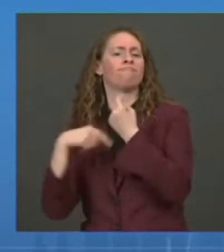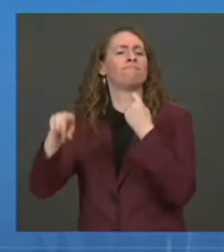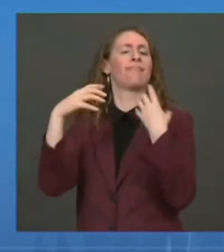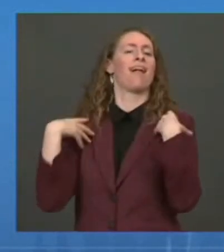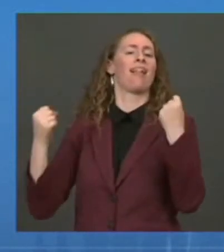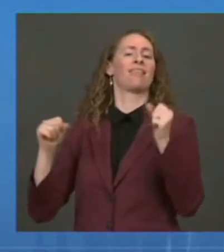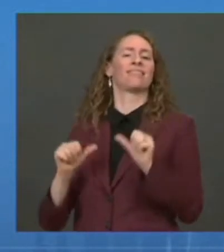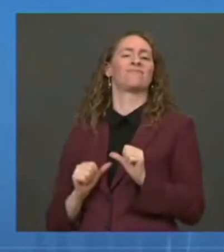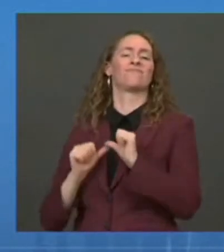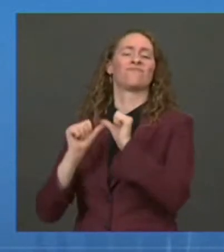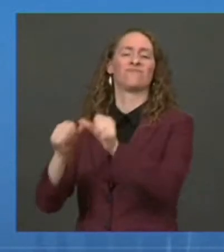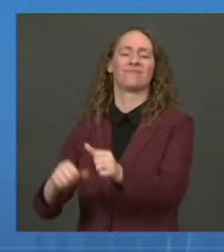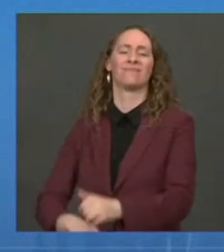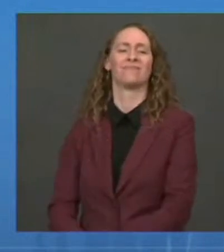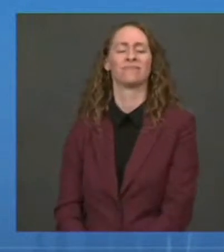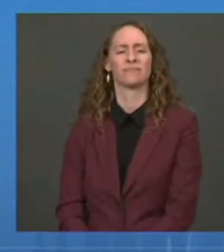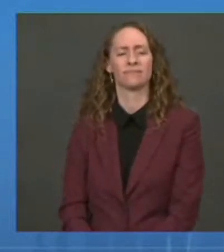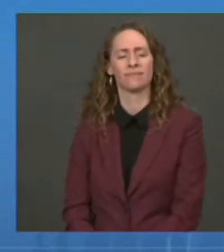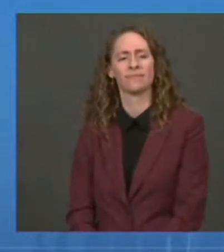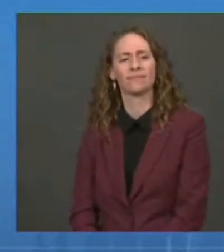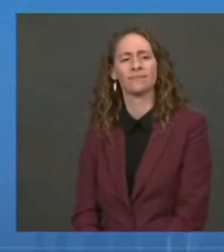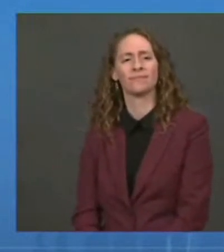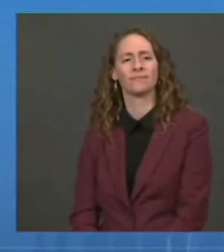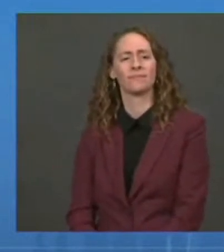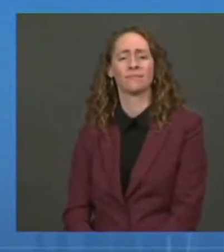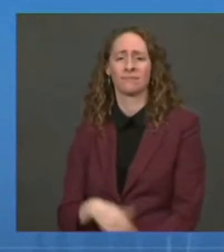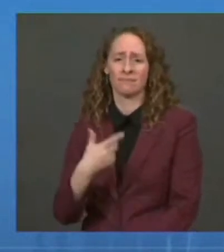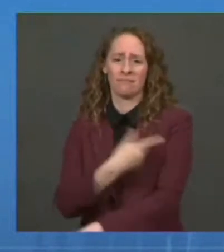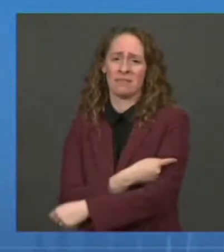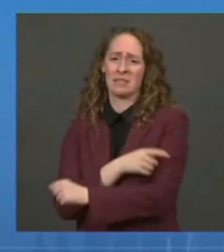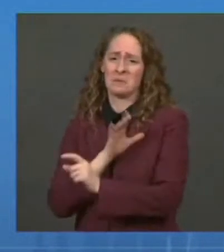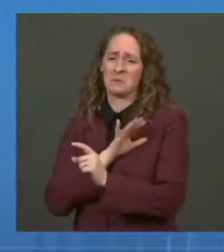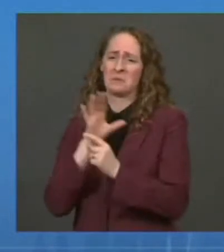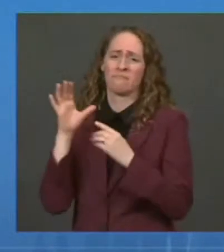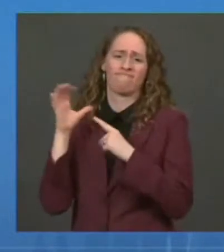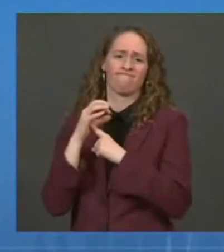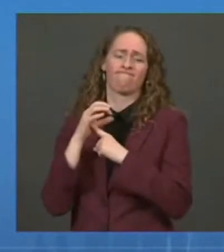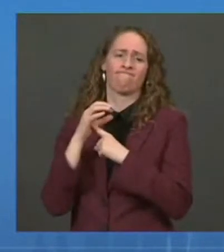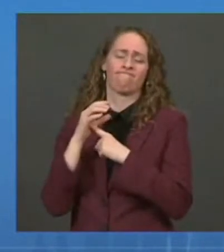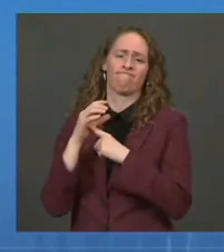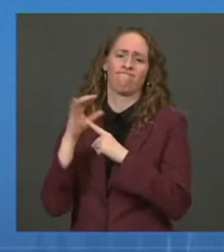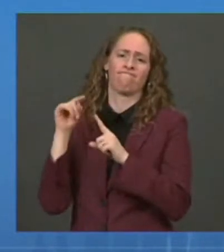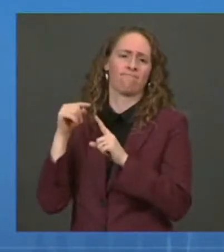NEED TO KEEP PEOPLE SAFE. VACCINES CLEARLY REMAIN OUR